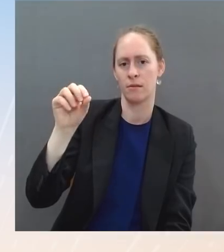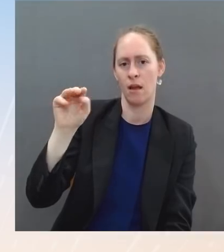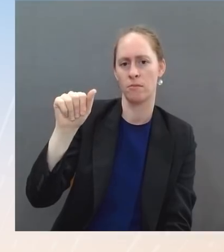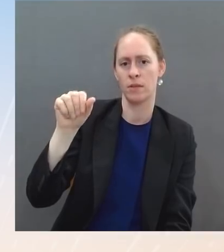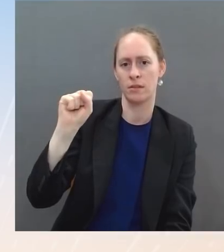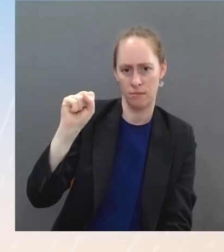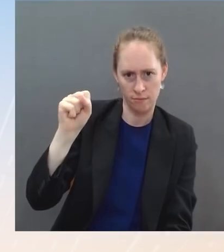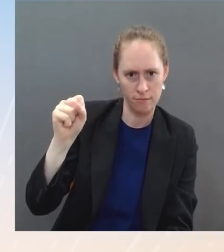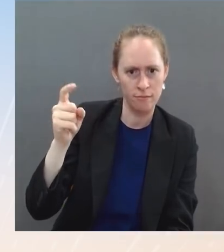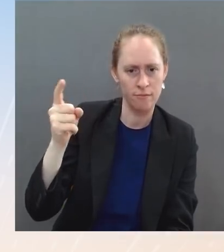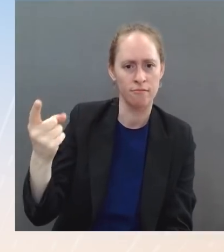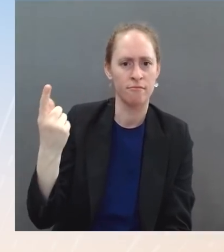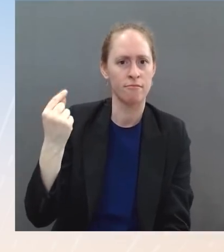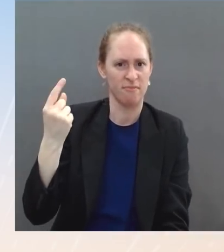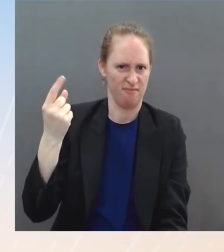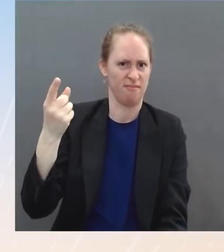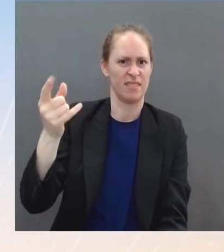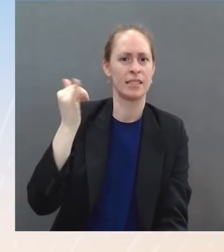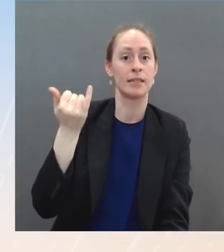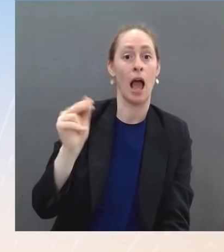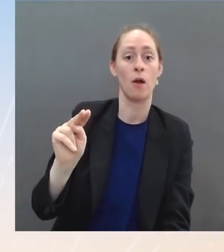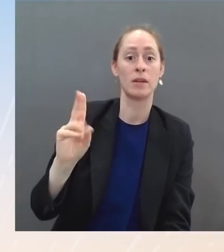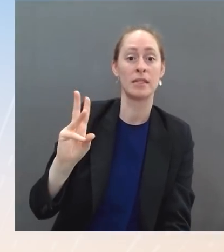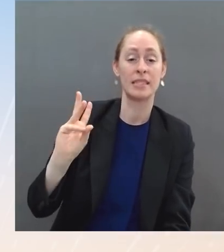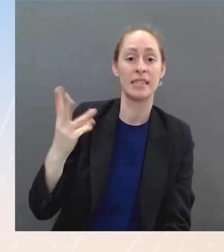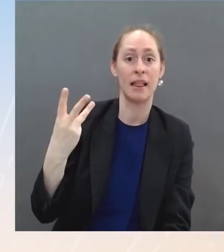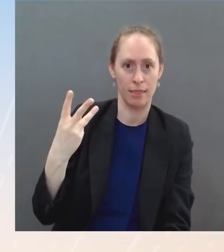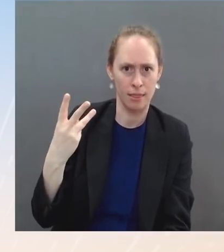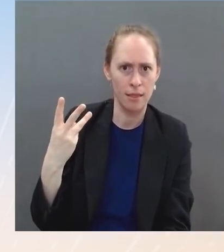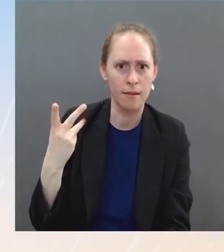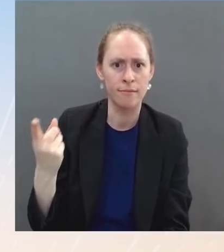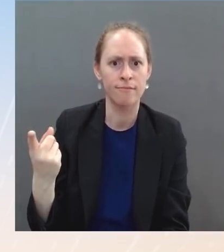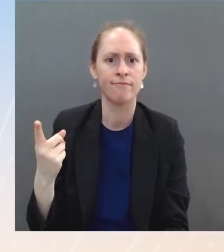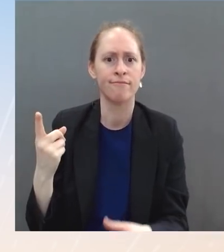would recuse himself from any of those cases -- those being the January 6th cases.